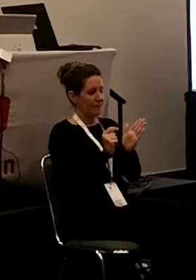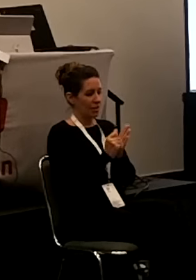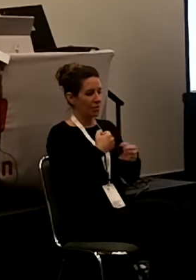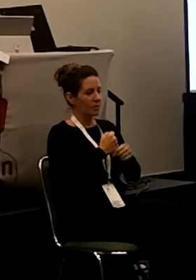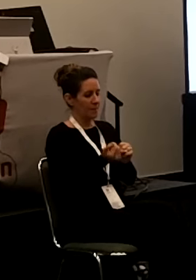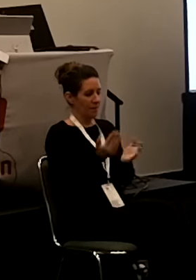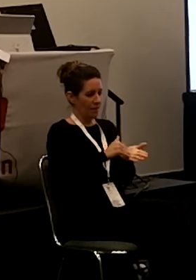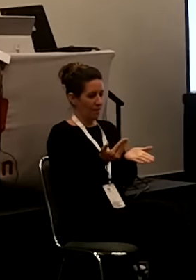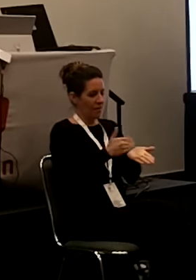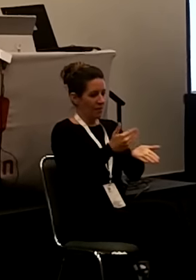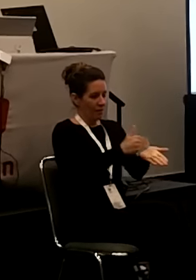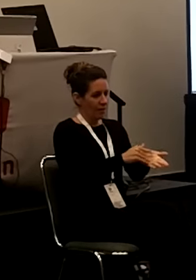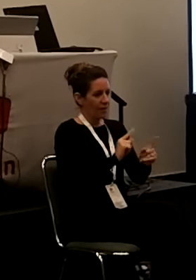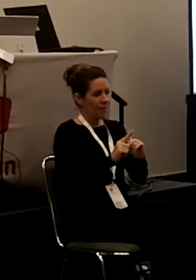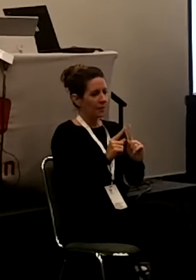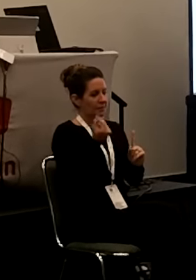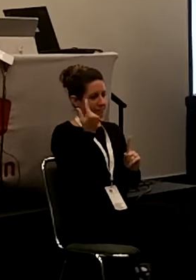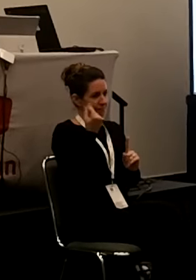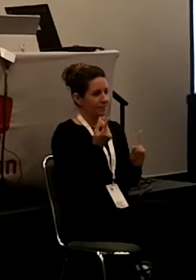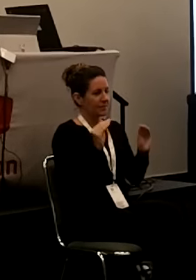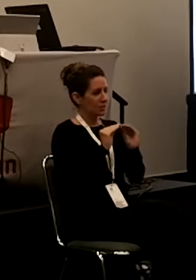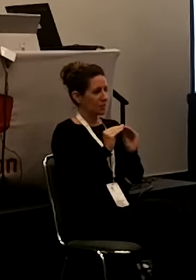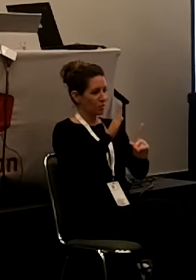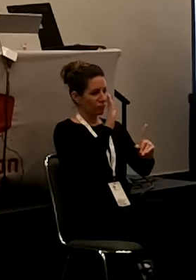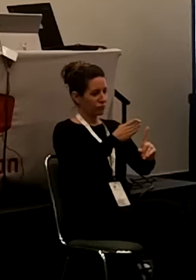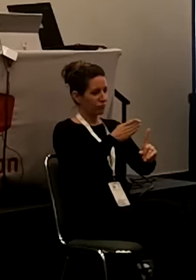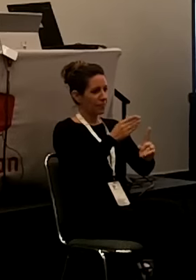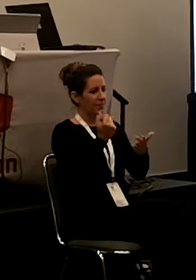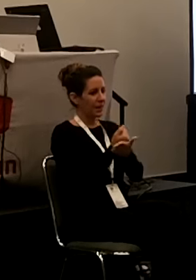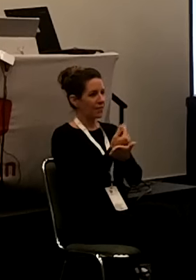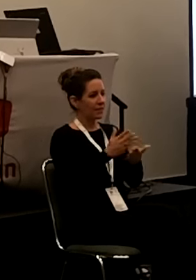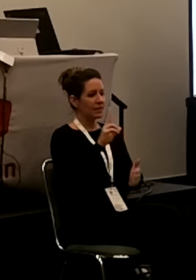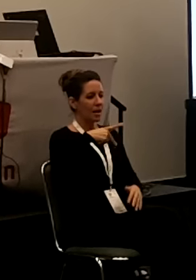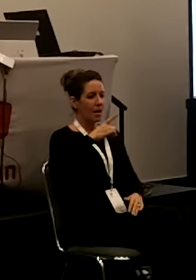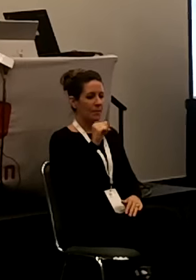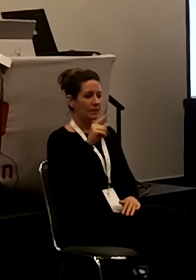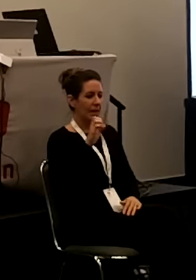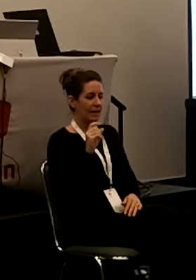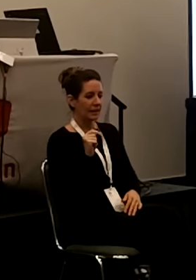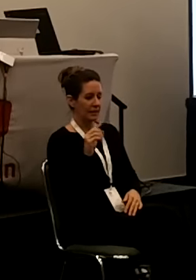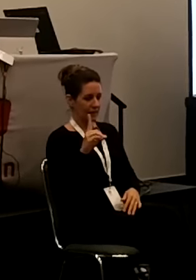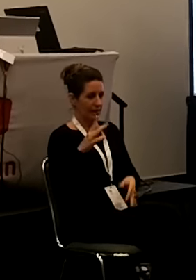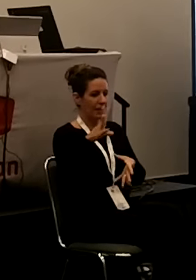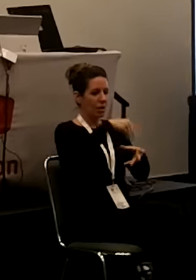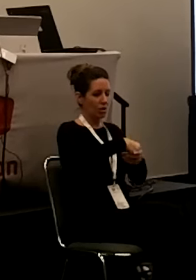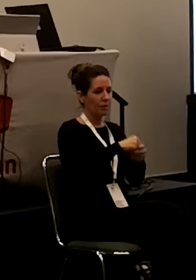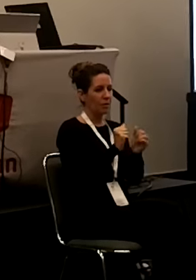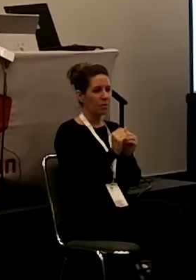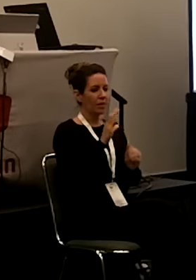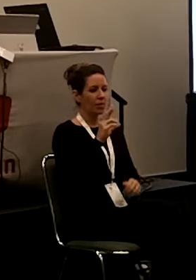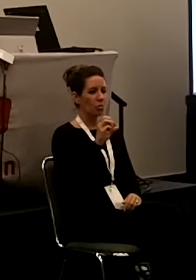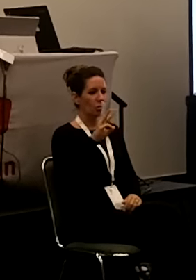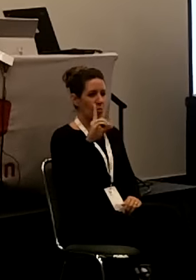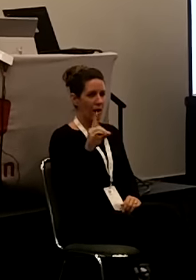but it's much more to the point, everything's updated with the crowdsourcing and all that. That's a good one to send.